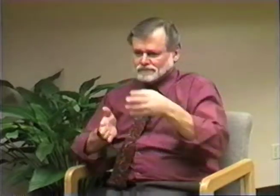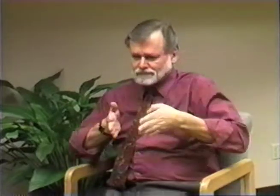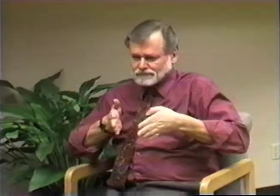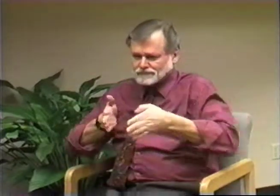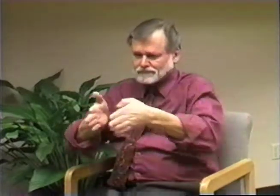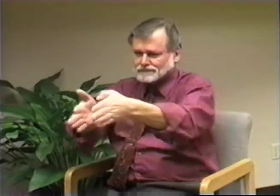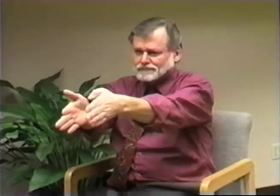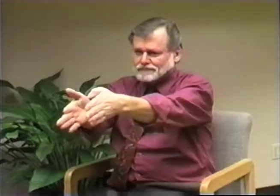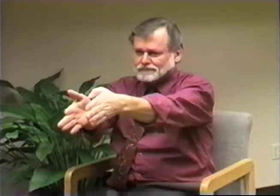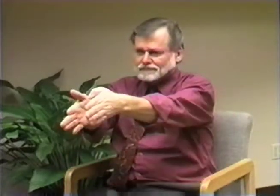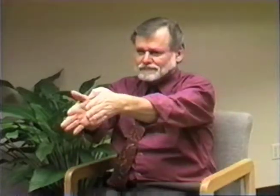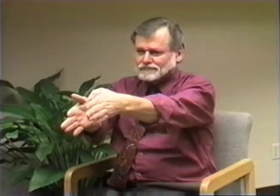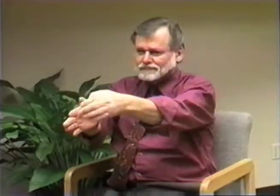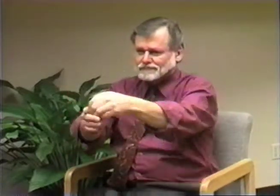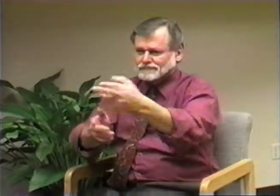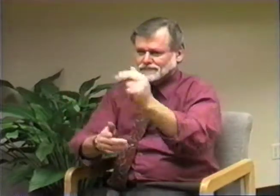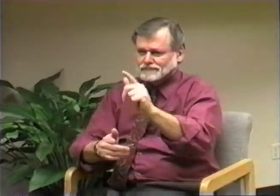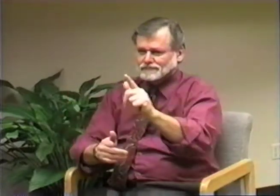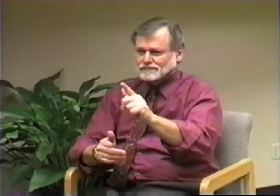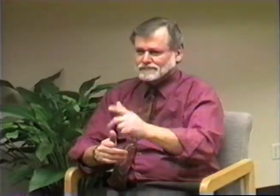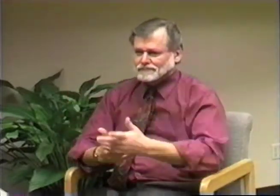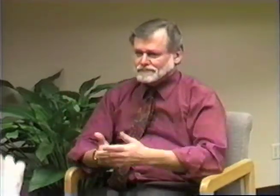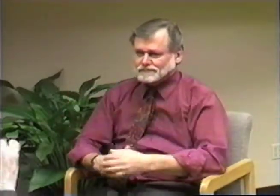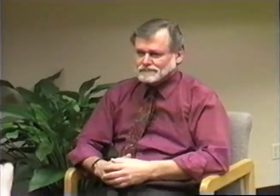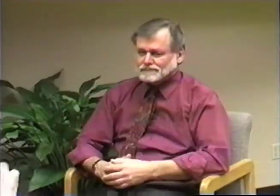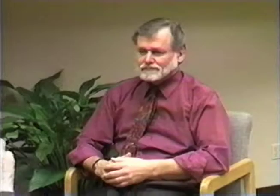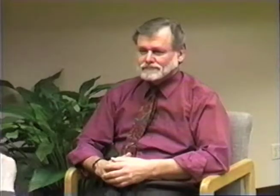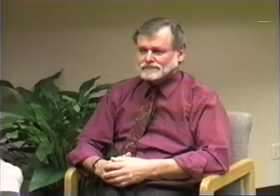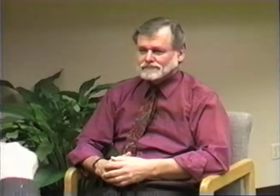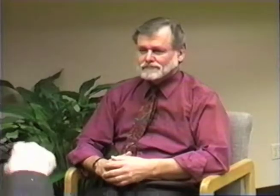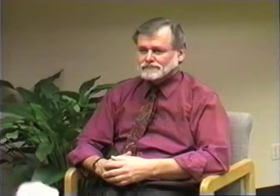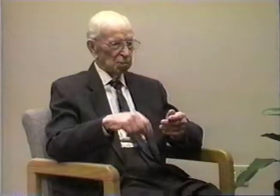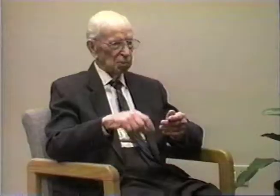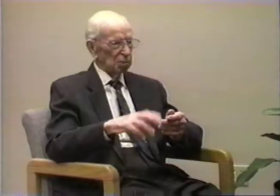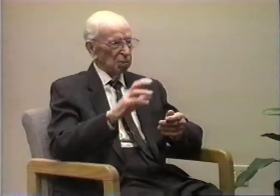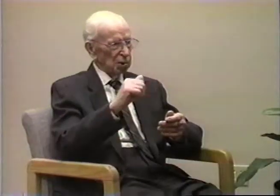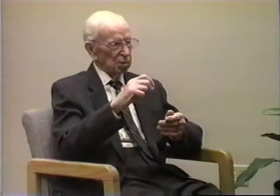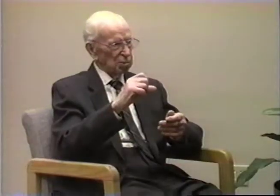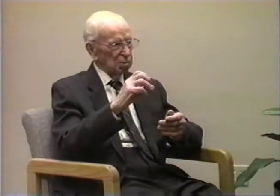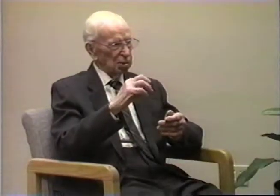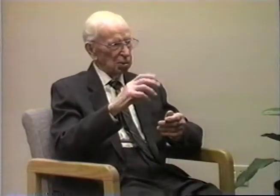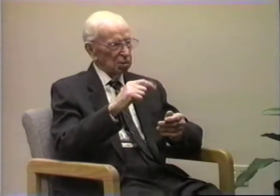Wasn't there a bowling alley in there at one time?